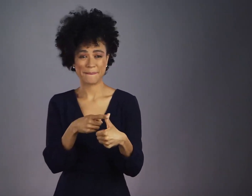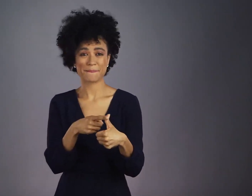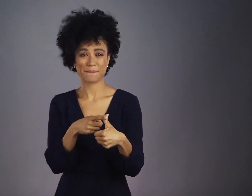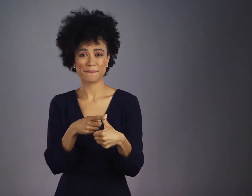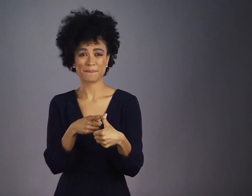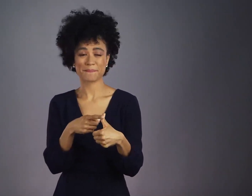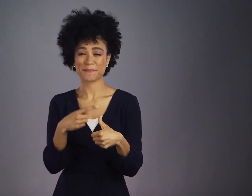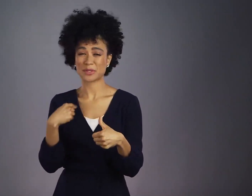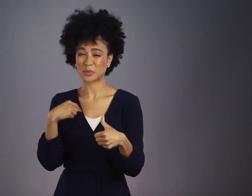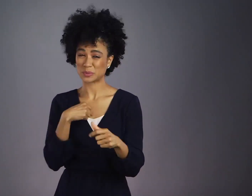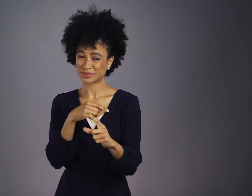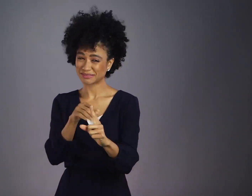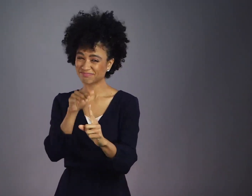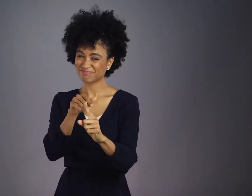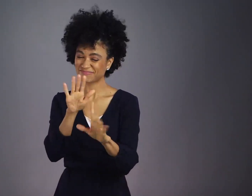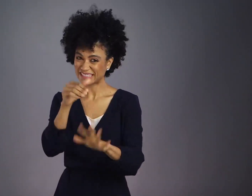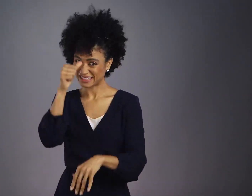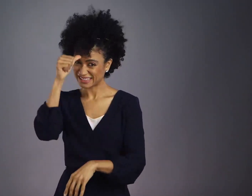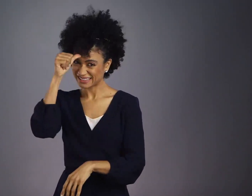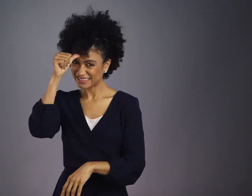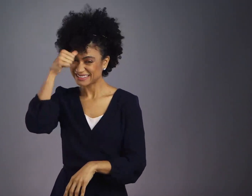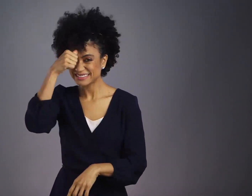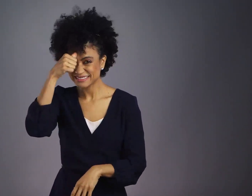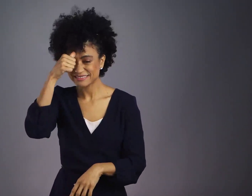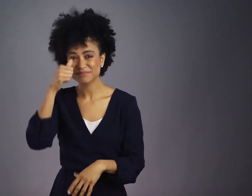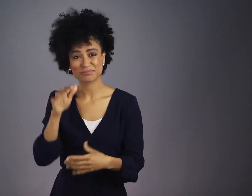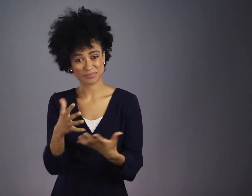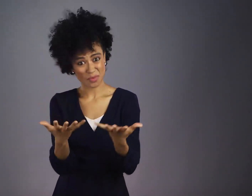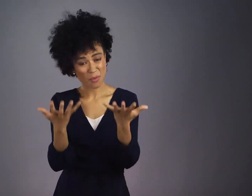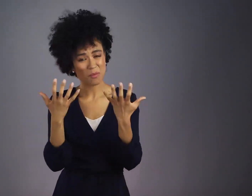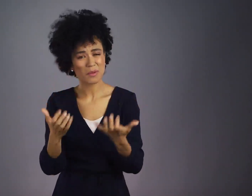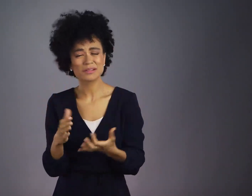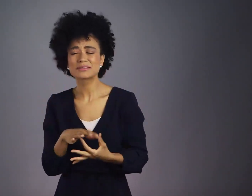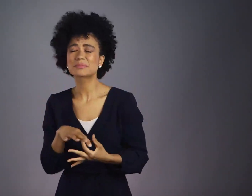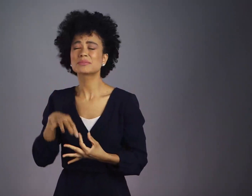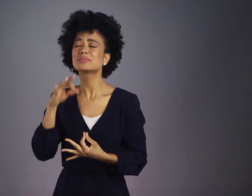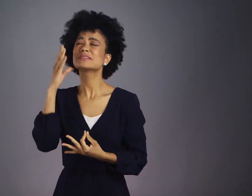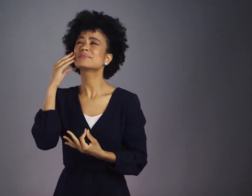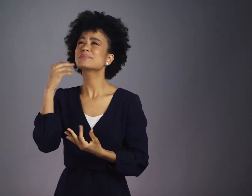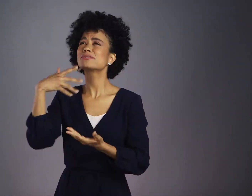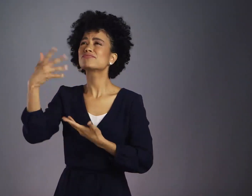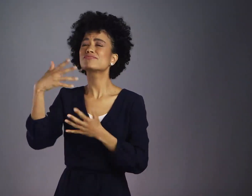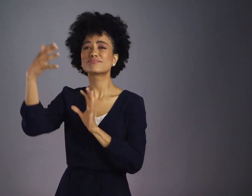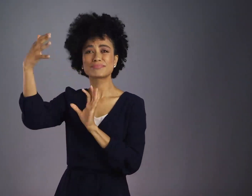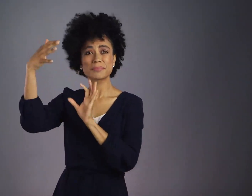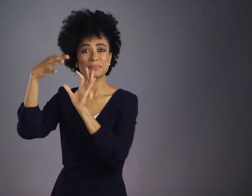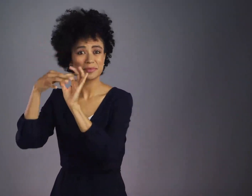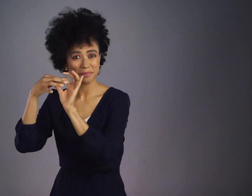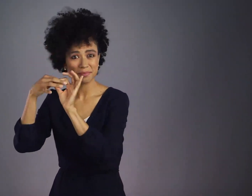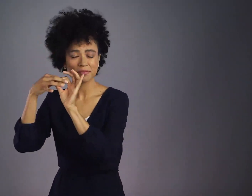Reminding ourselves that we have decided to go to any lengths to ﬁnd a spiritual experience,